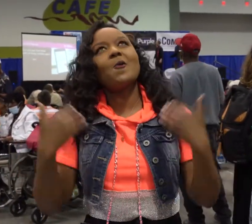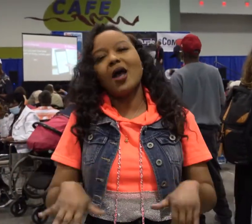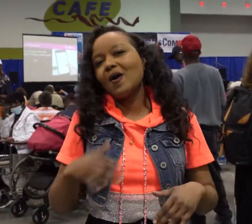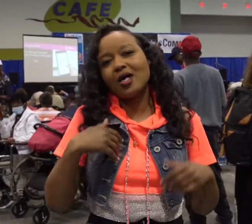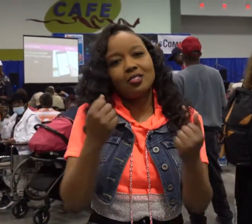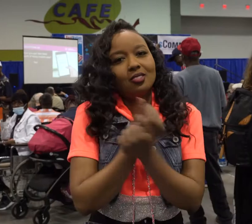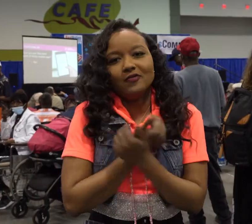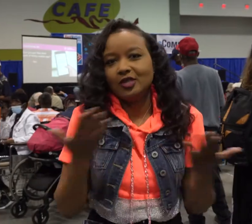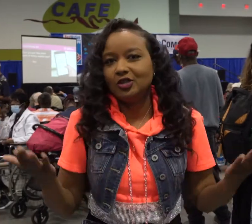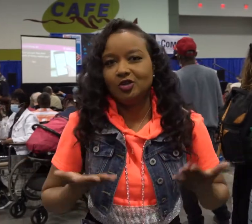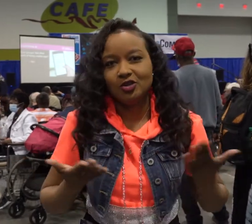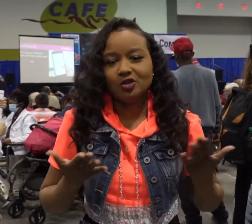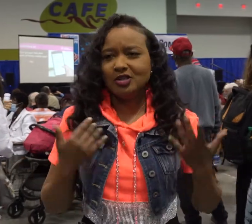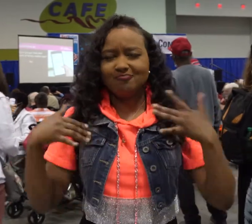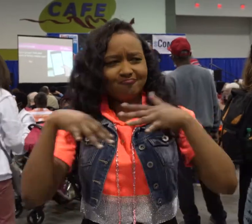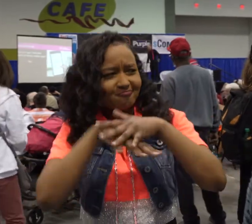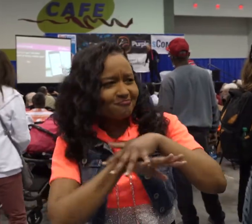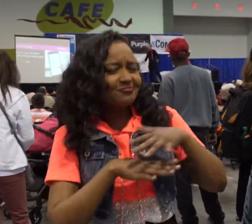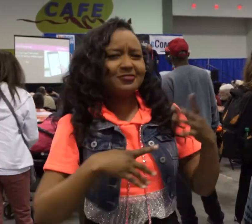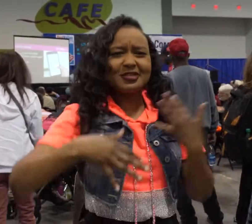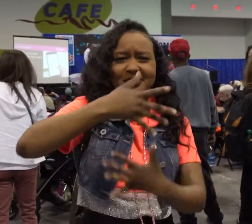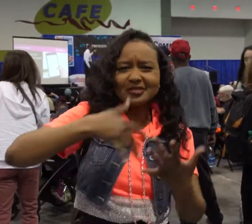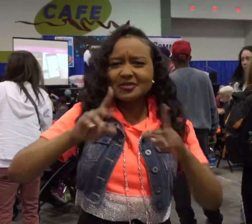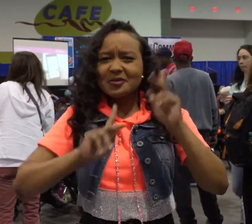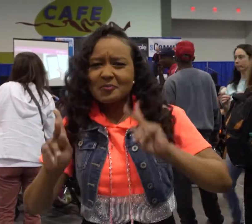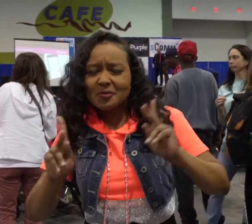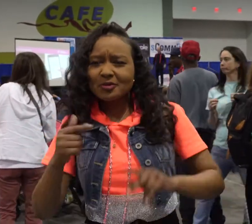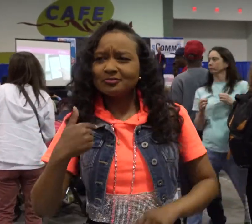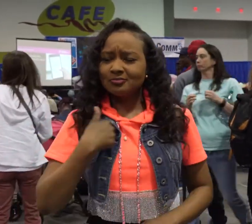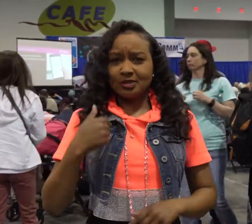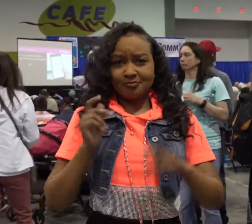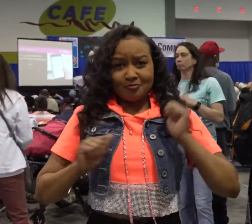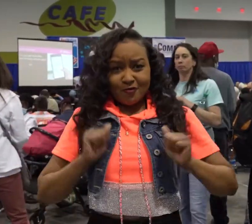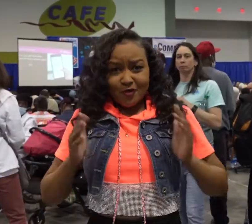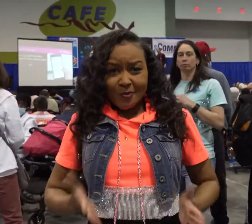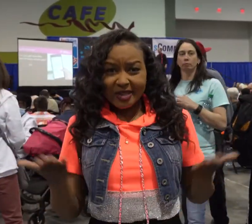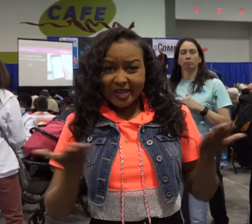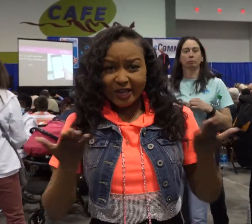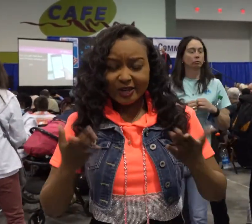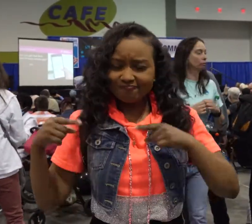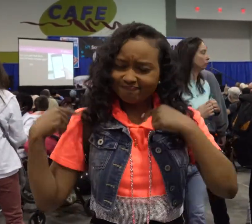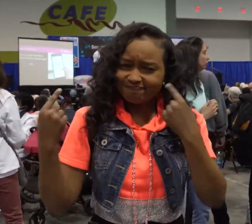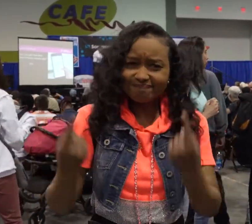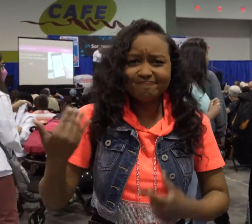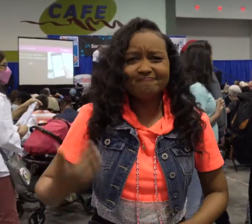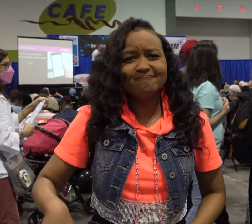I really love it here. I enjoy meeting many people and socializing with them. I have been performing with DeafNation.